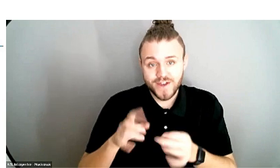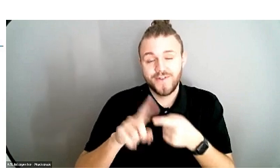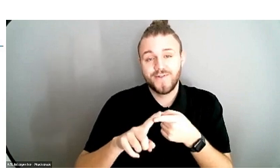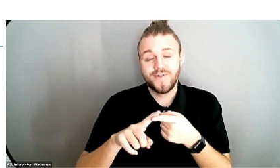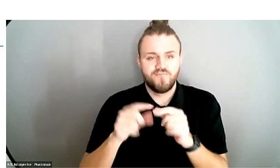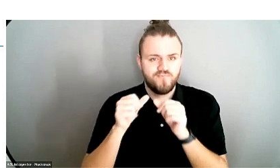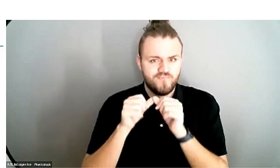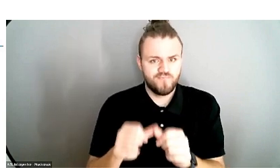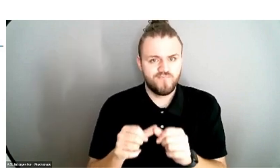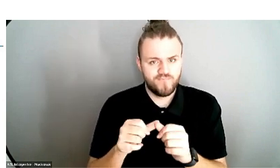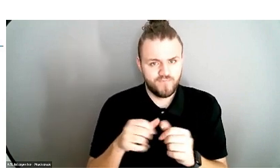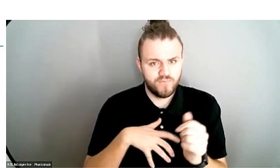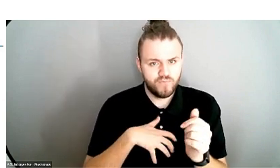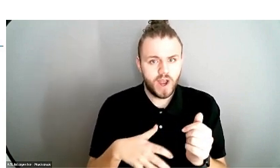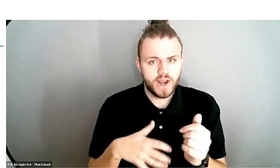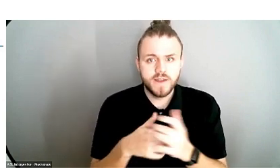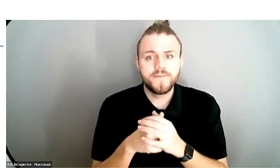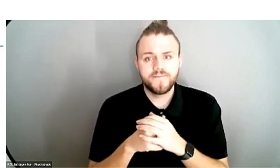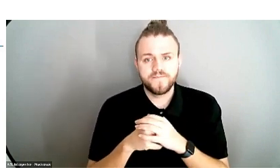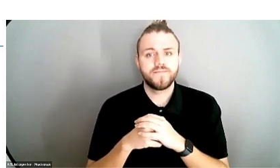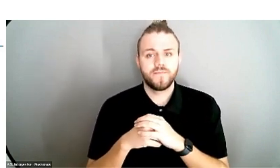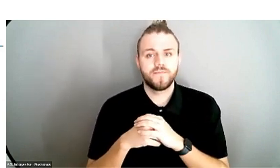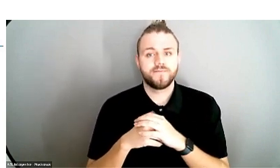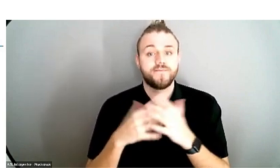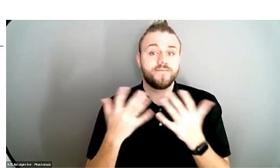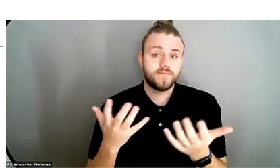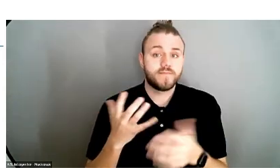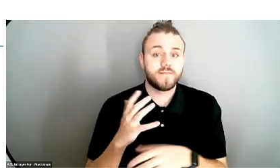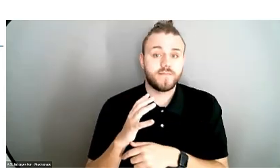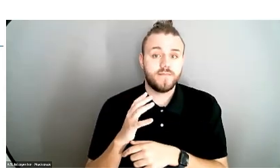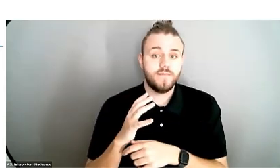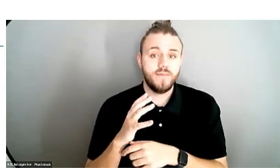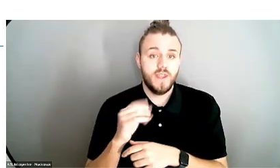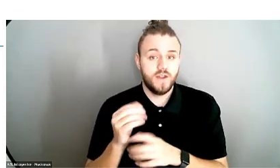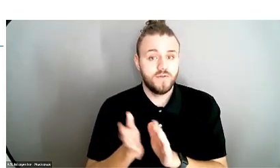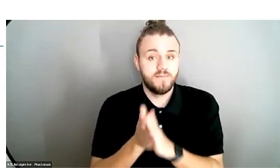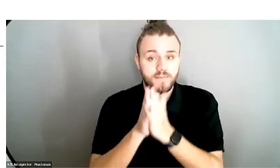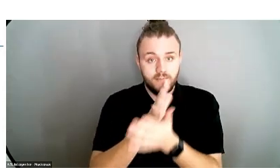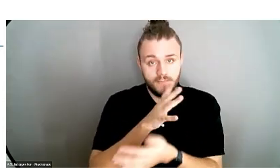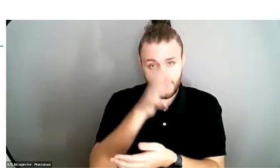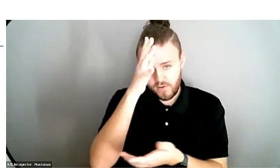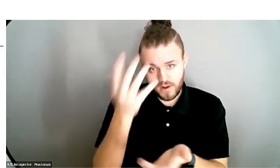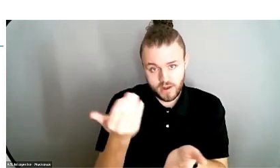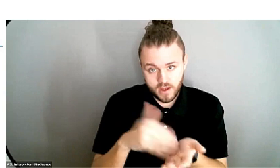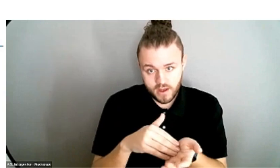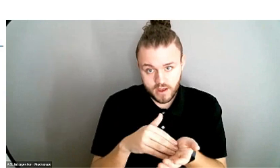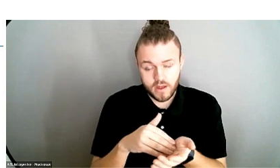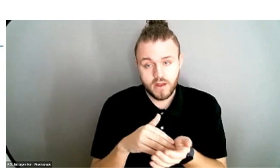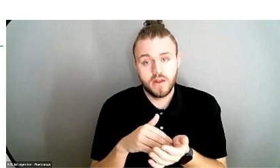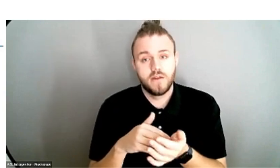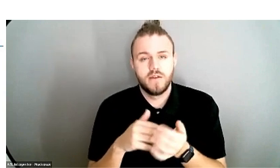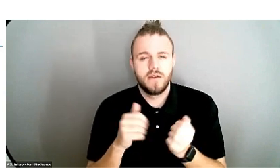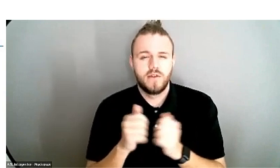this pregnancy and to become a parent again in a respectful manner.